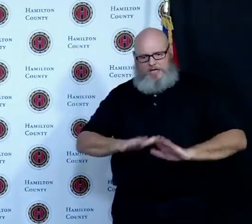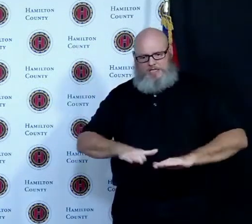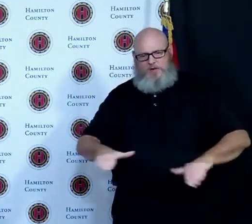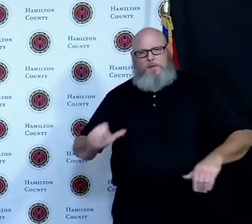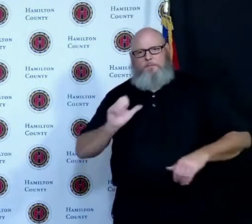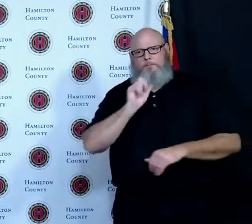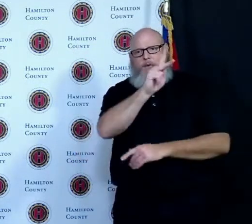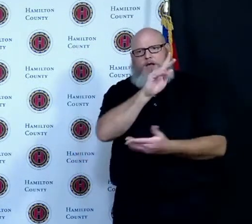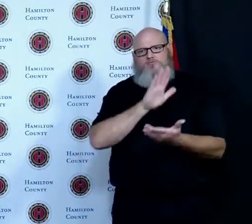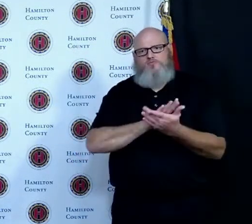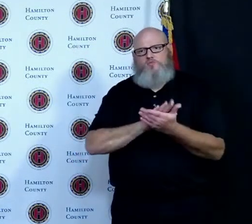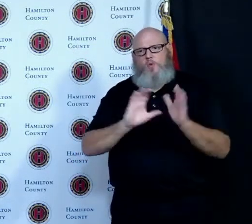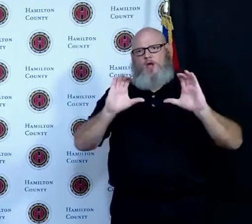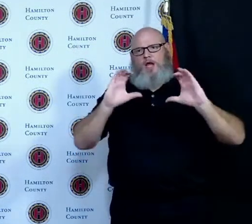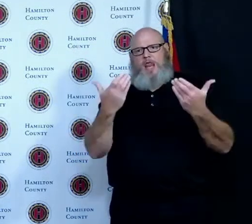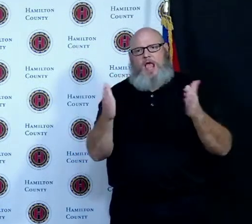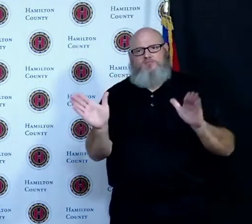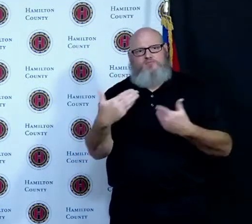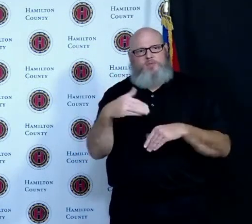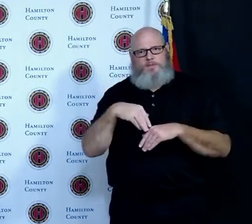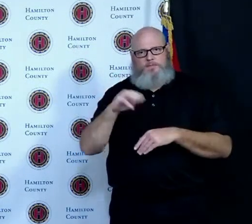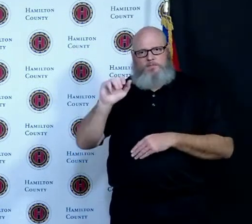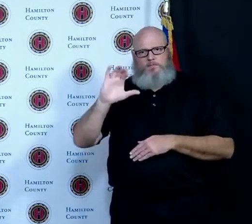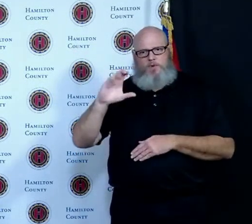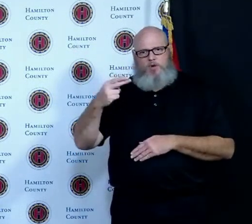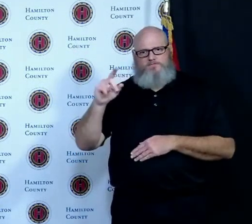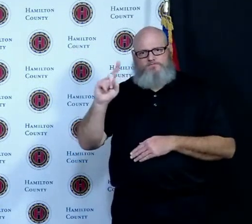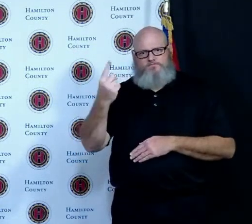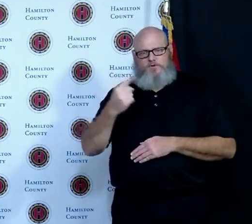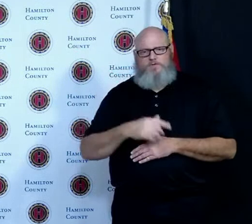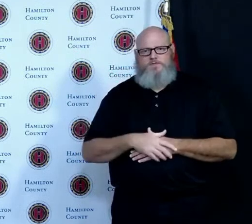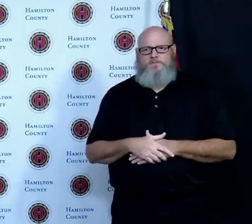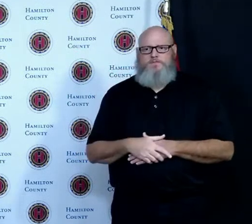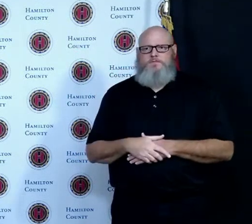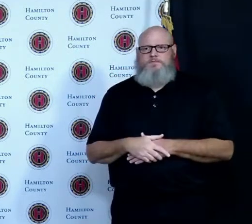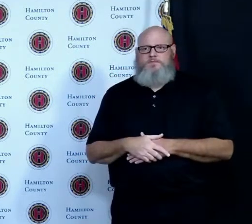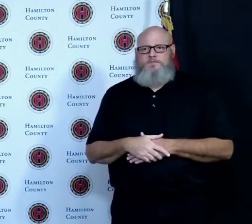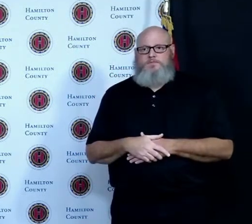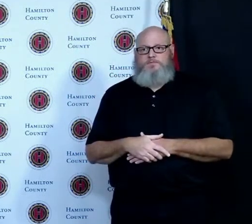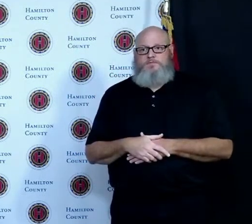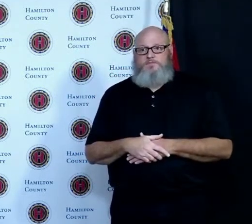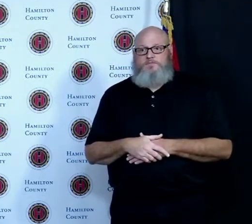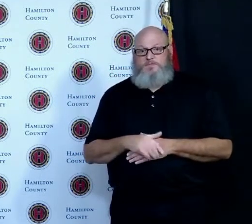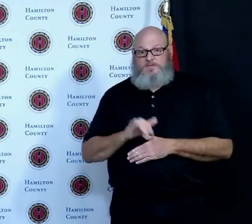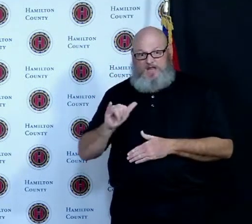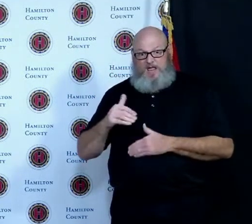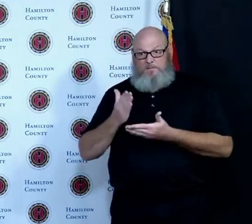1B even though we have a long way to go for 1A still will school employees get priority